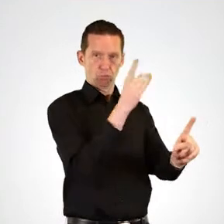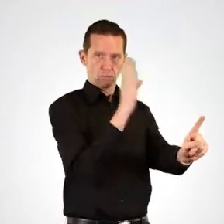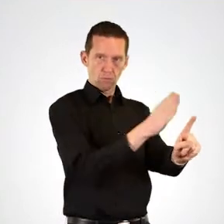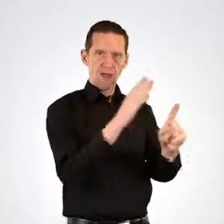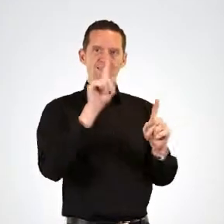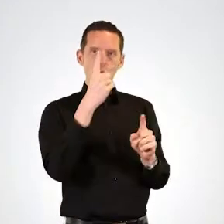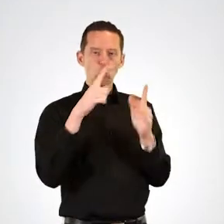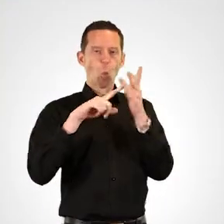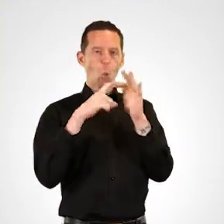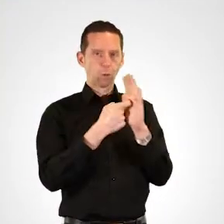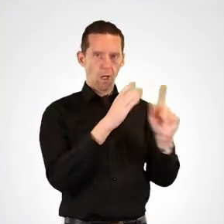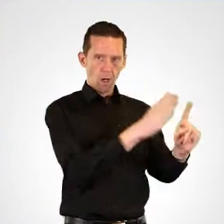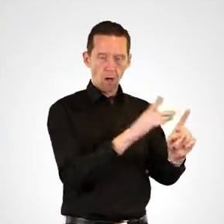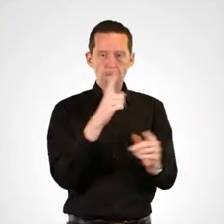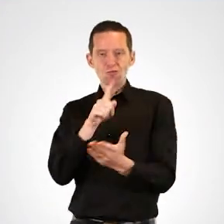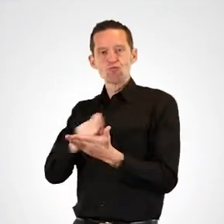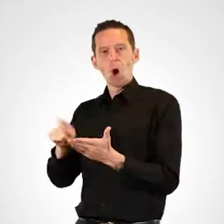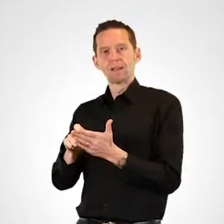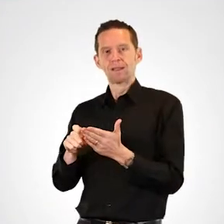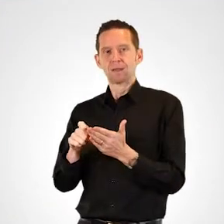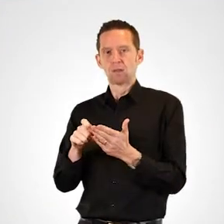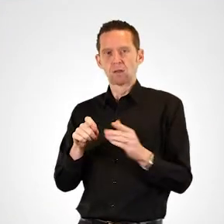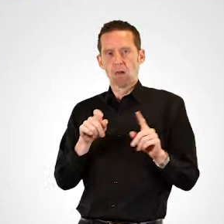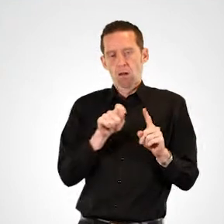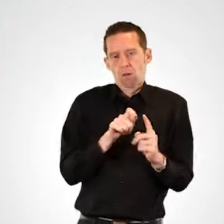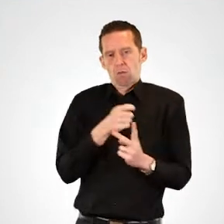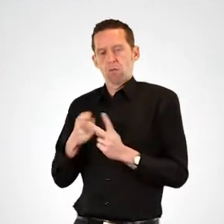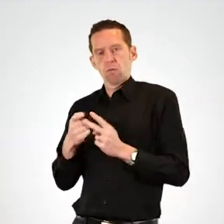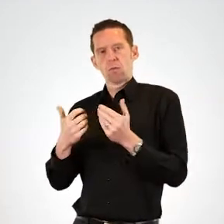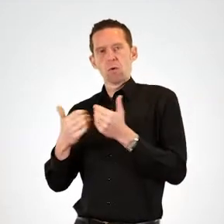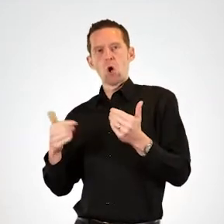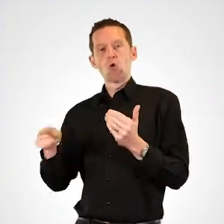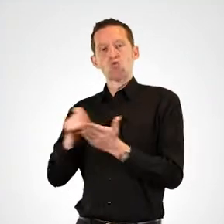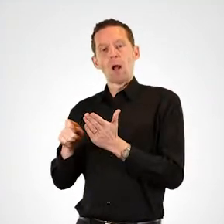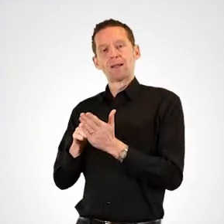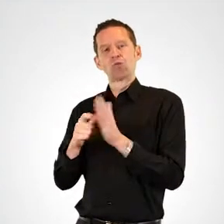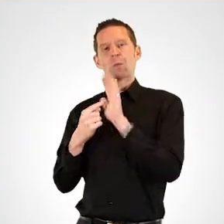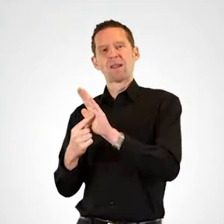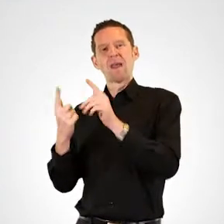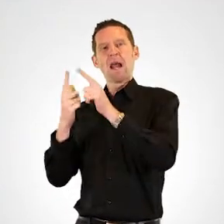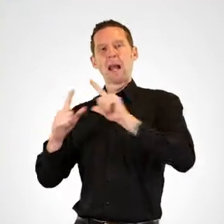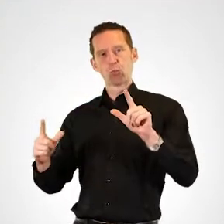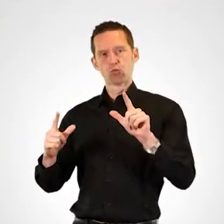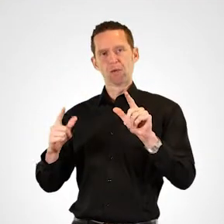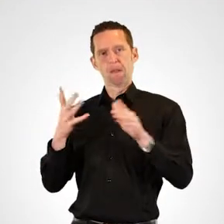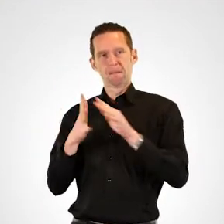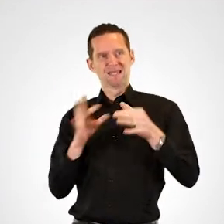first-order representation, where writing is one step removed, it represents the language that stands for the thing,